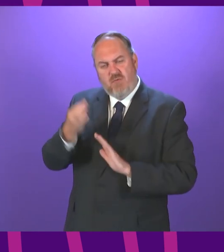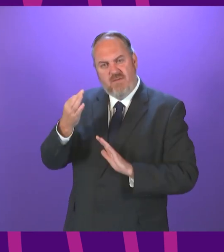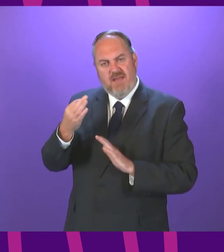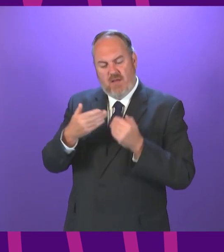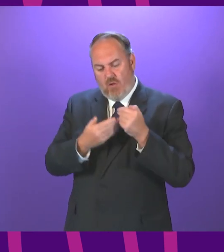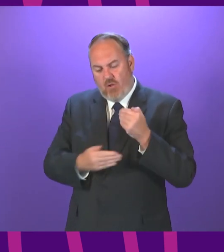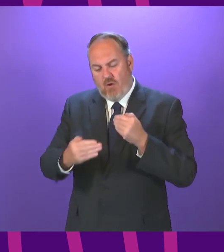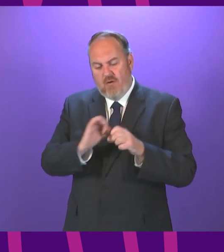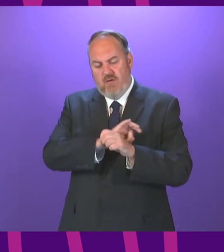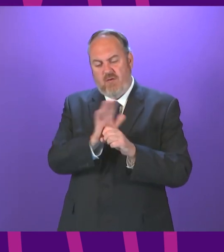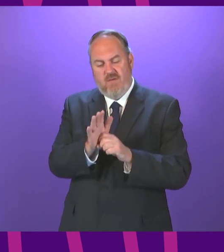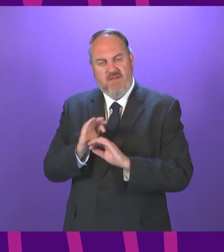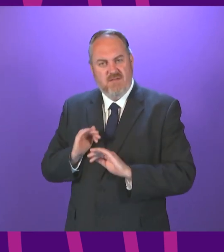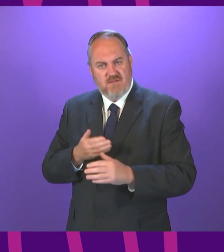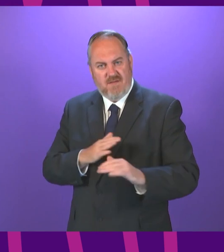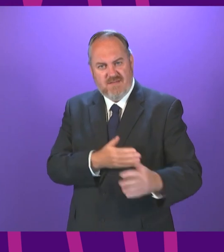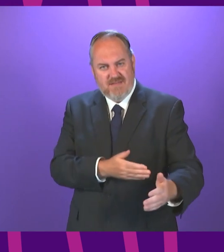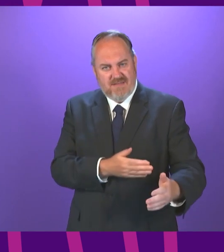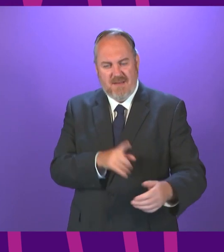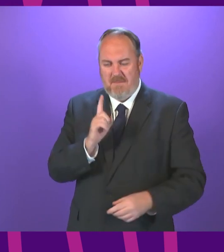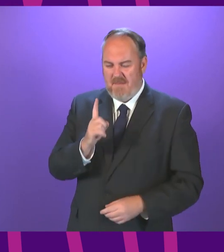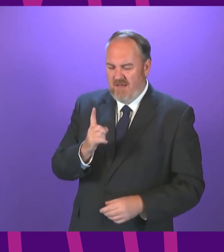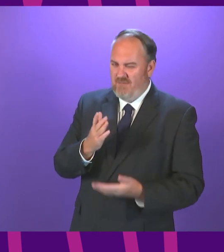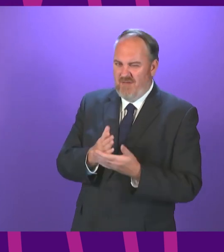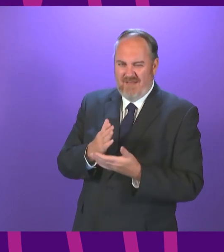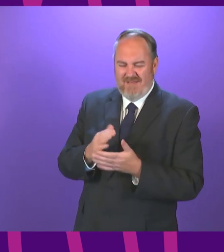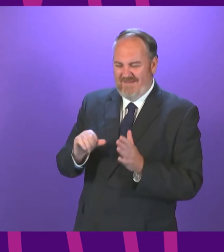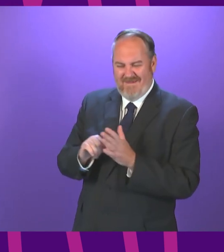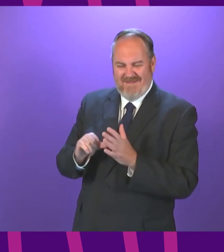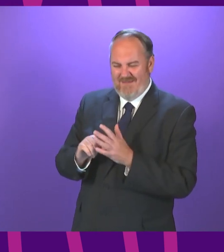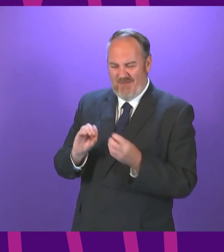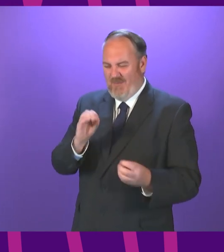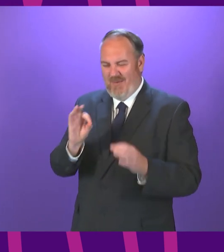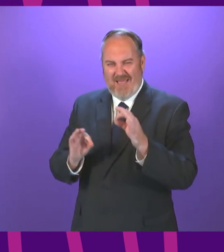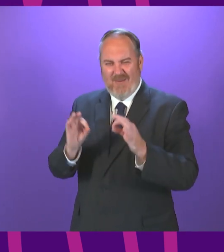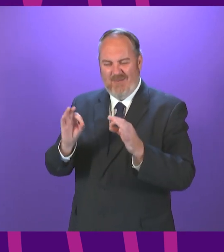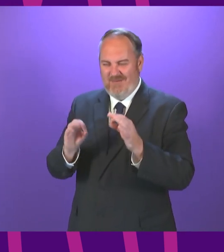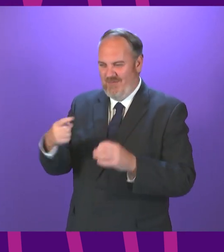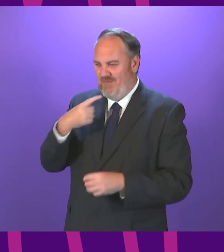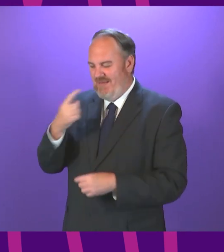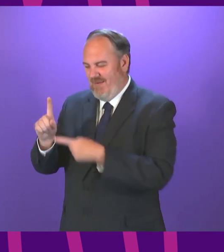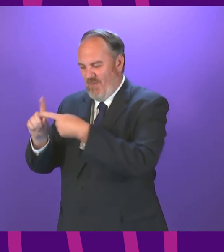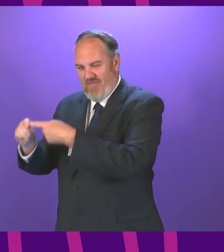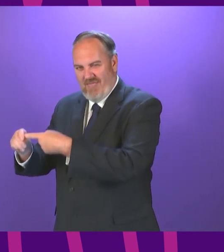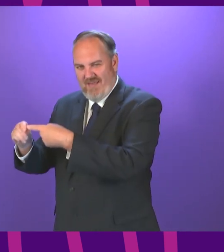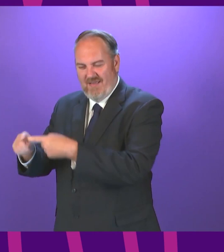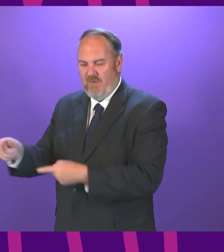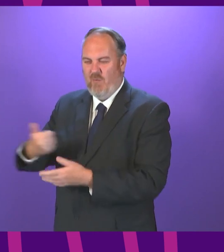difficult to align and make consistent with his party’s constant call for us to